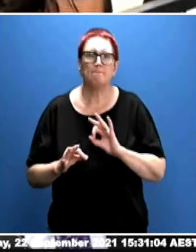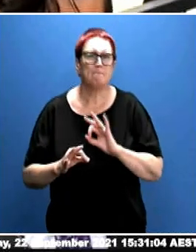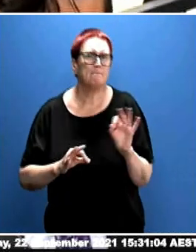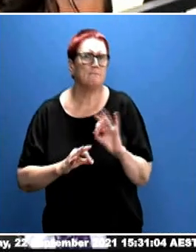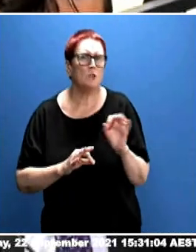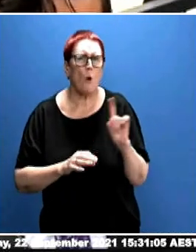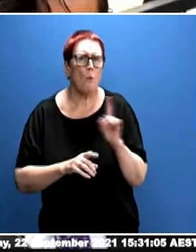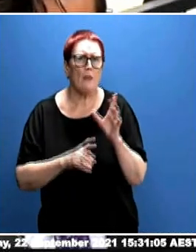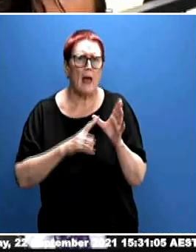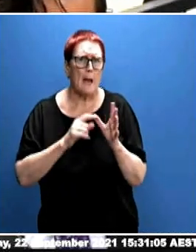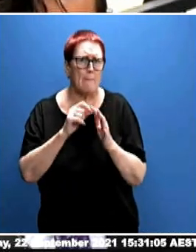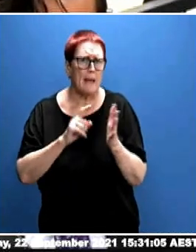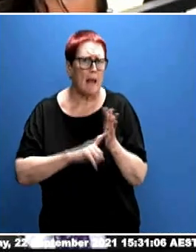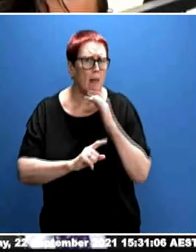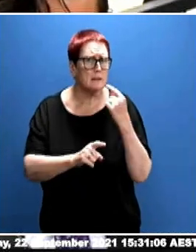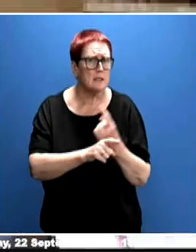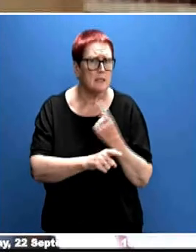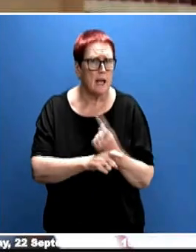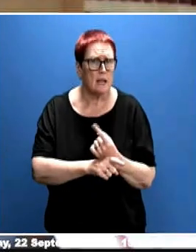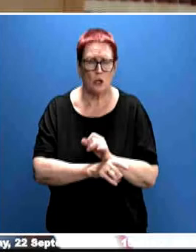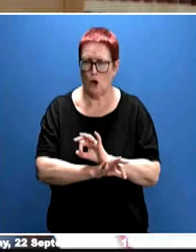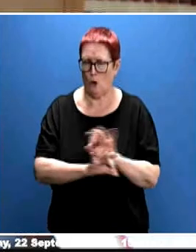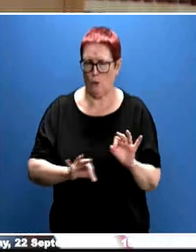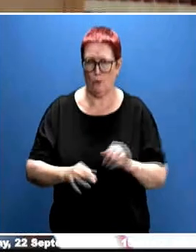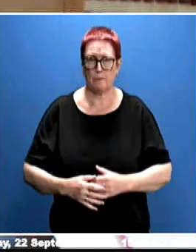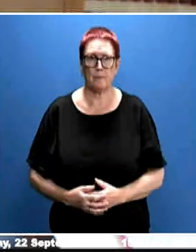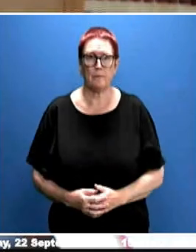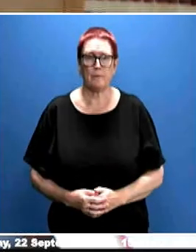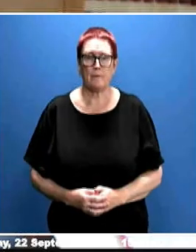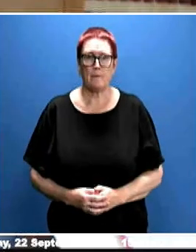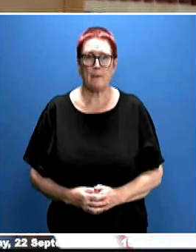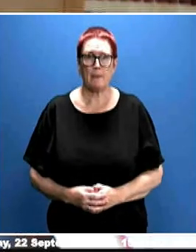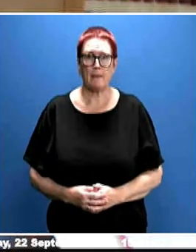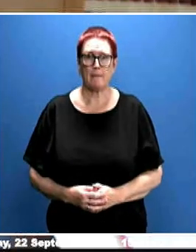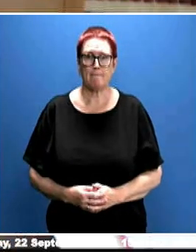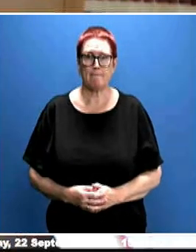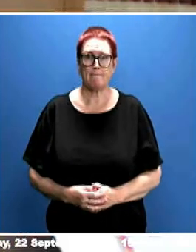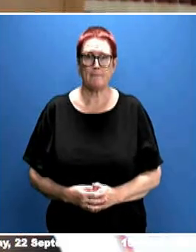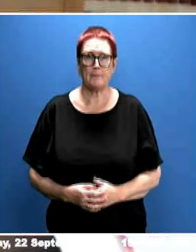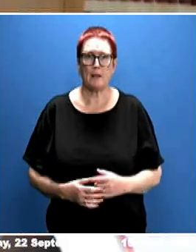It's certainly part of the narrative in that referral around